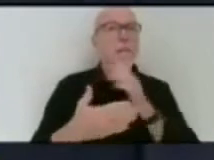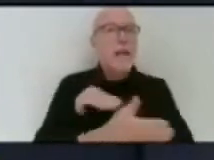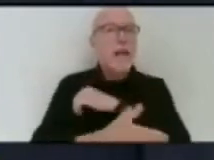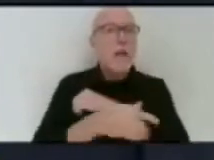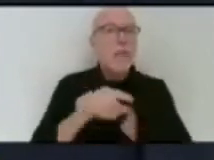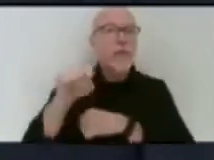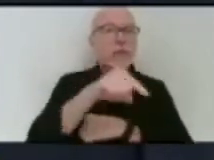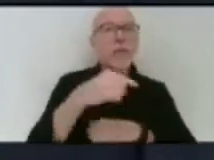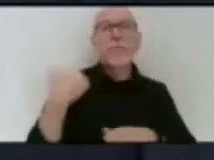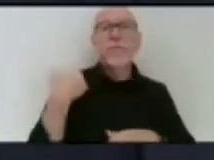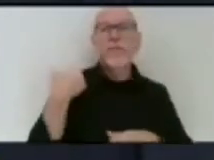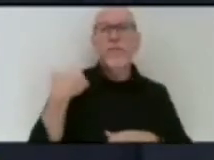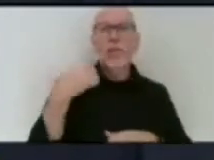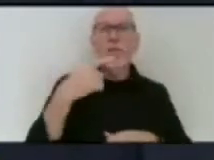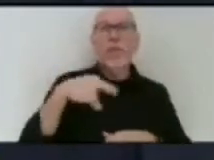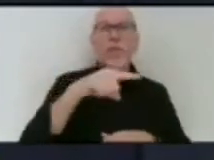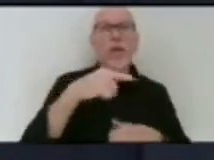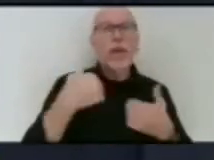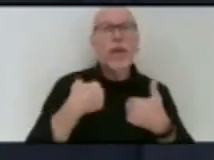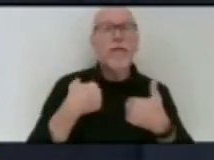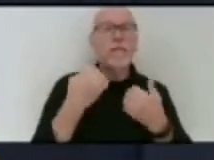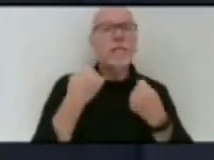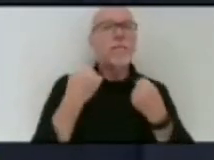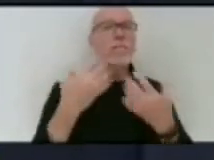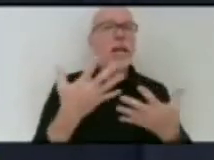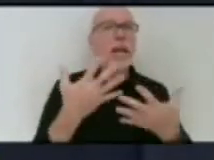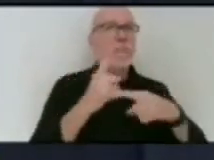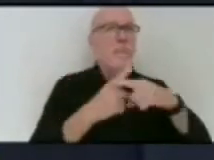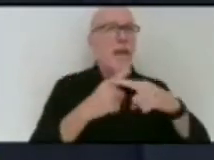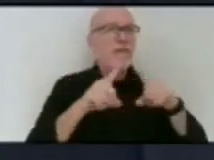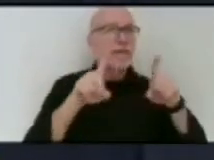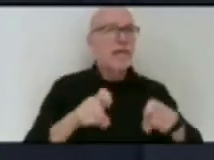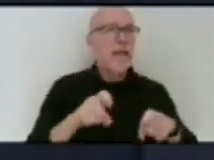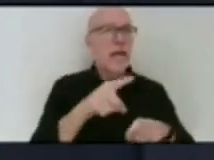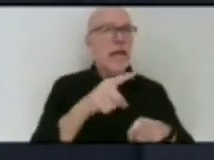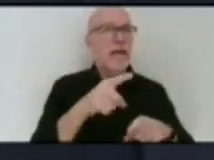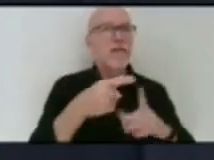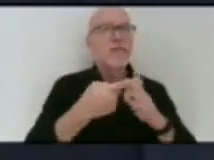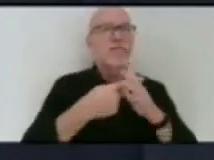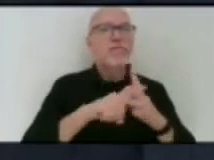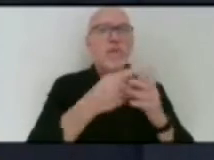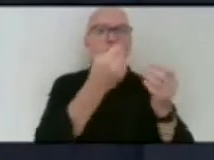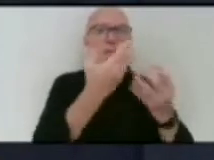have experienced many positive tests began to re Portmore and Mawr cases.